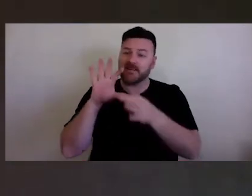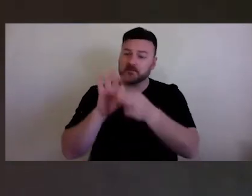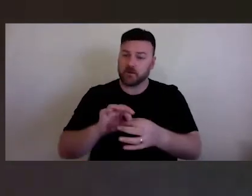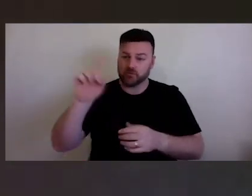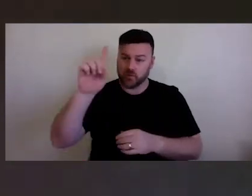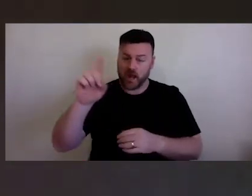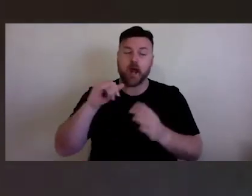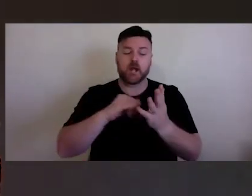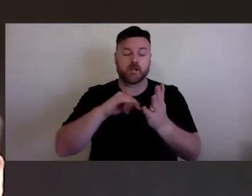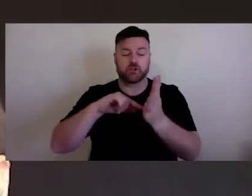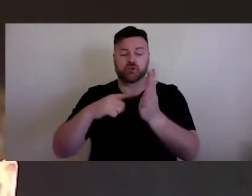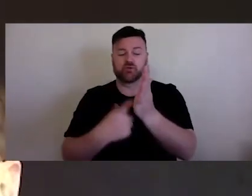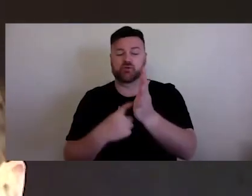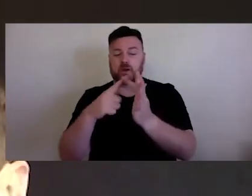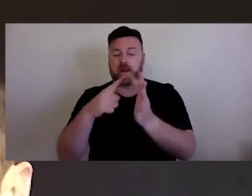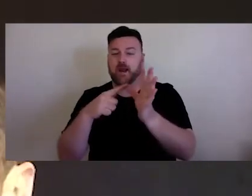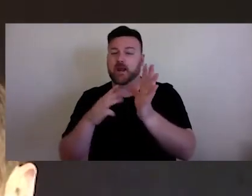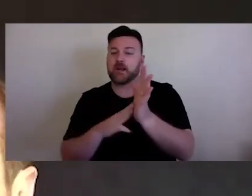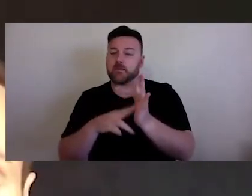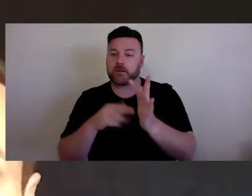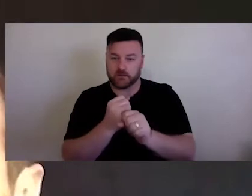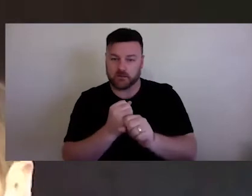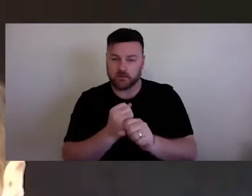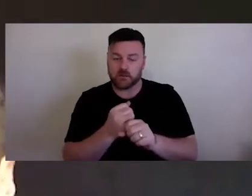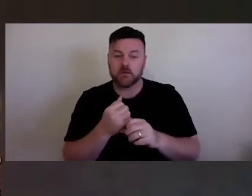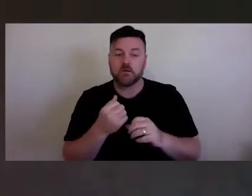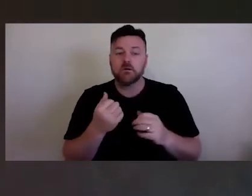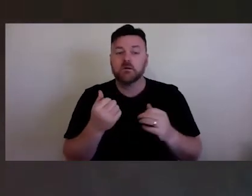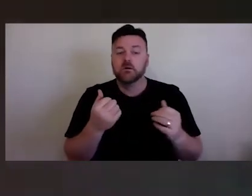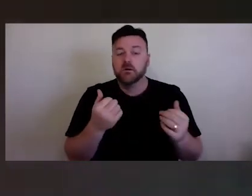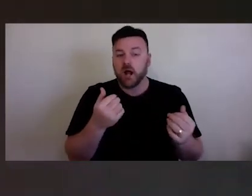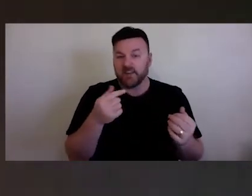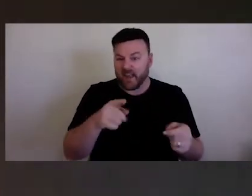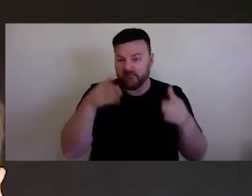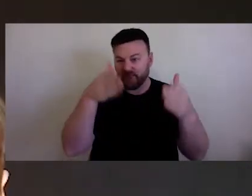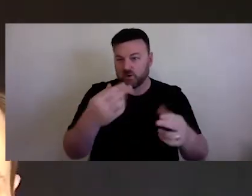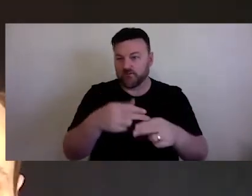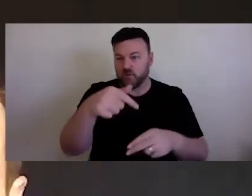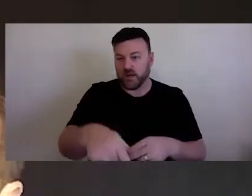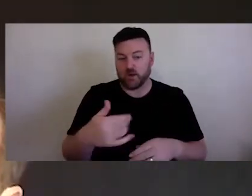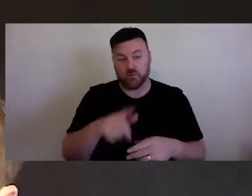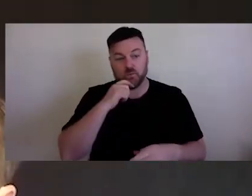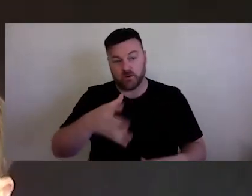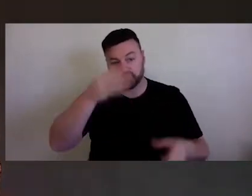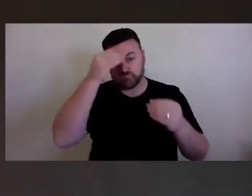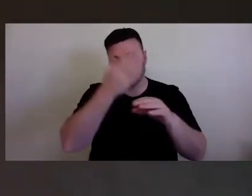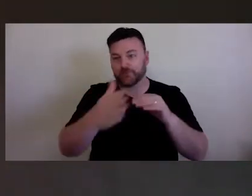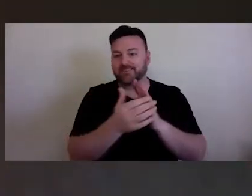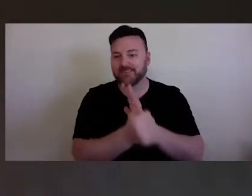learn some great new skills out of today's session. So we will get our